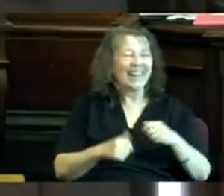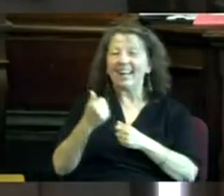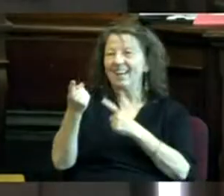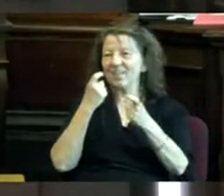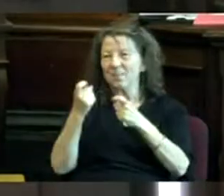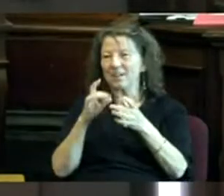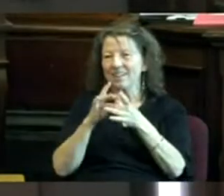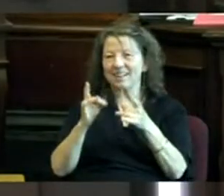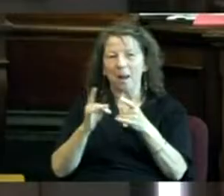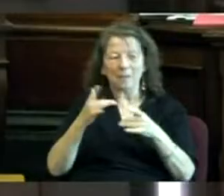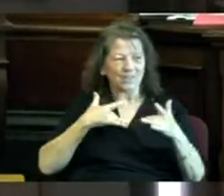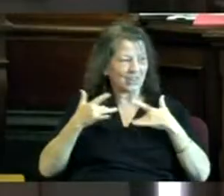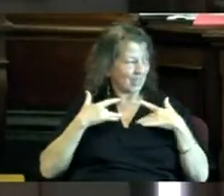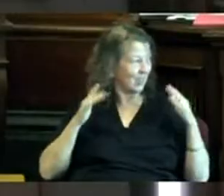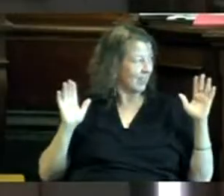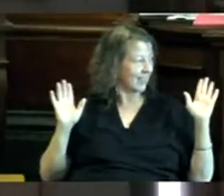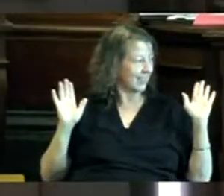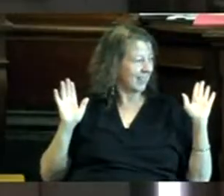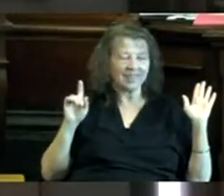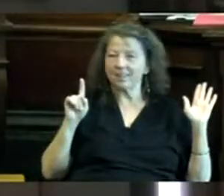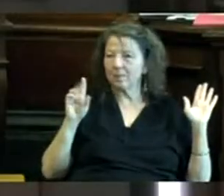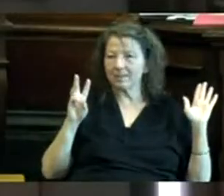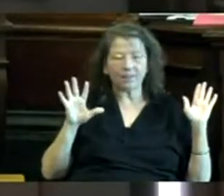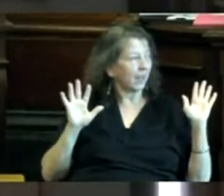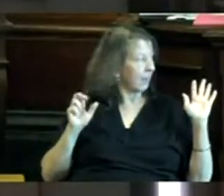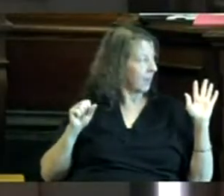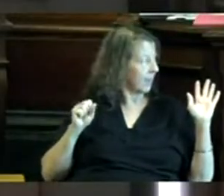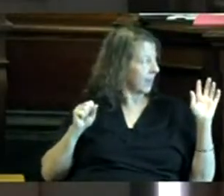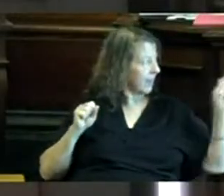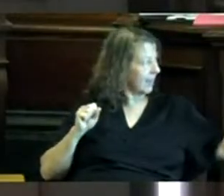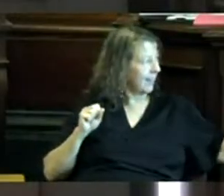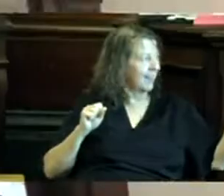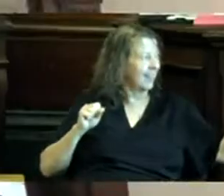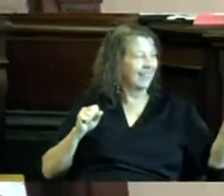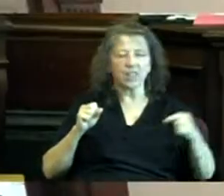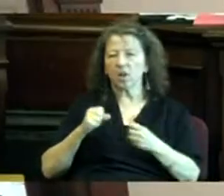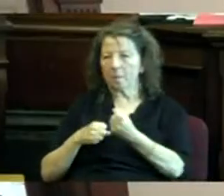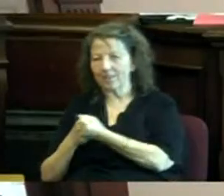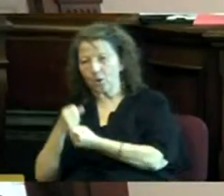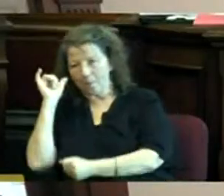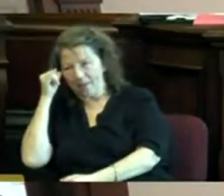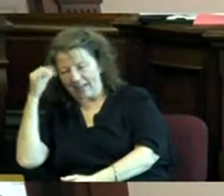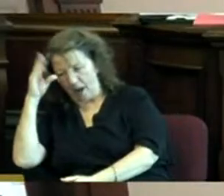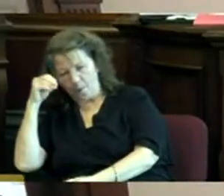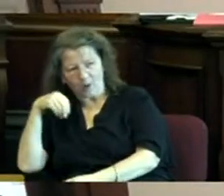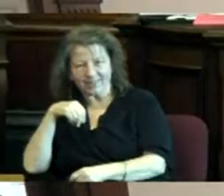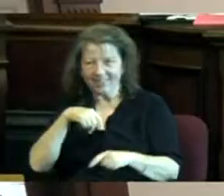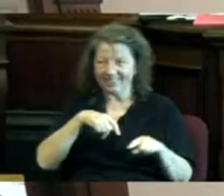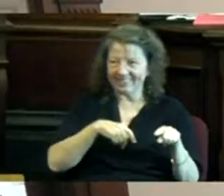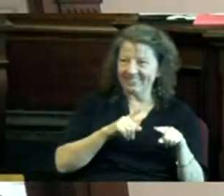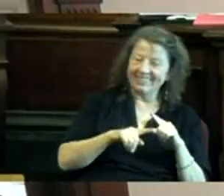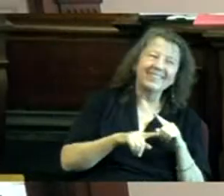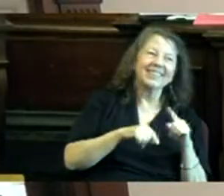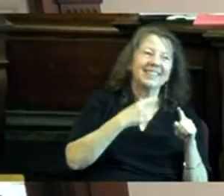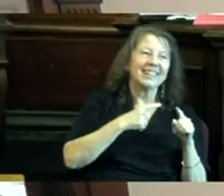biggest bills fans on the stage up here, will certainly be there. Any any any questions,